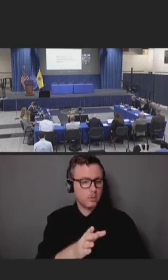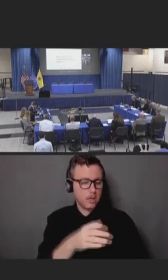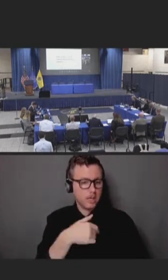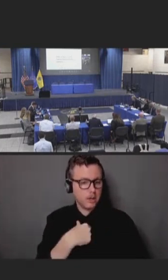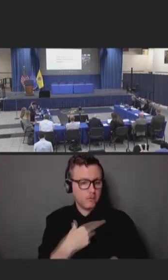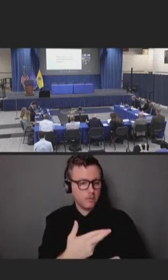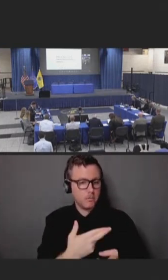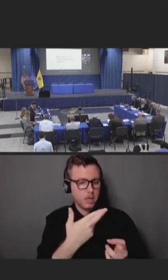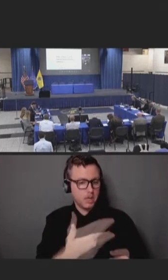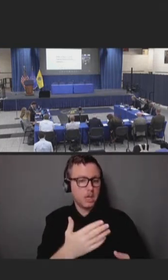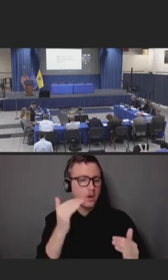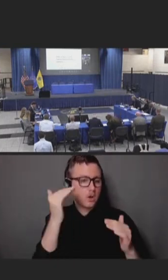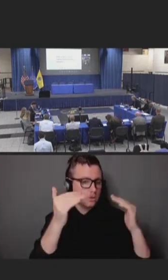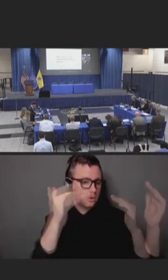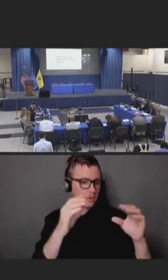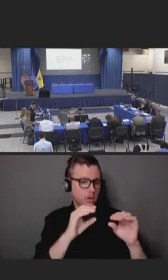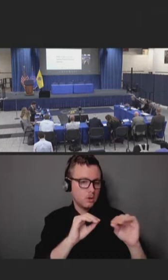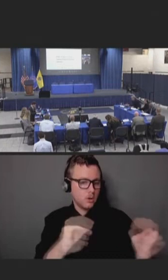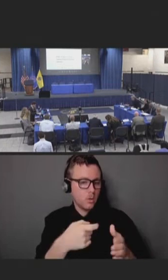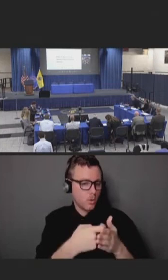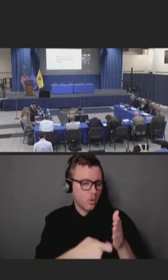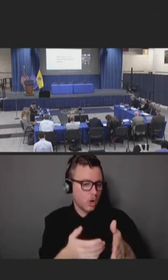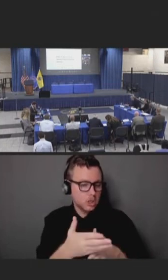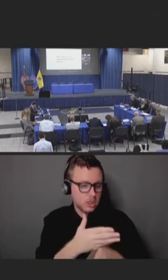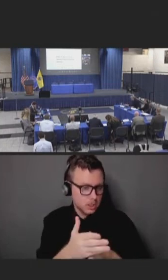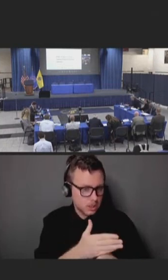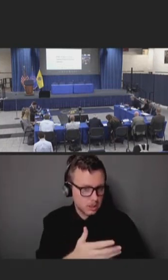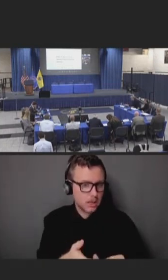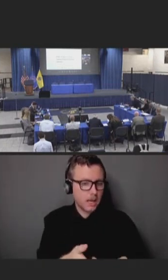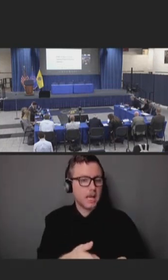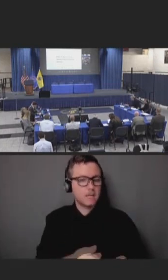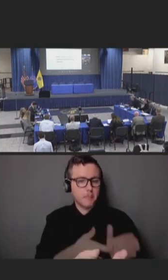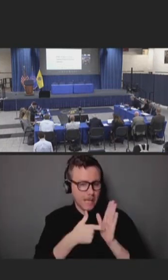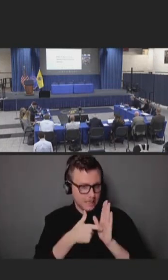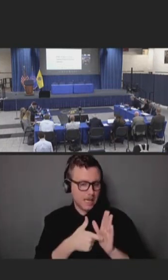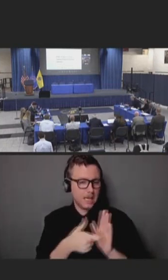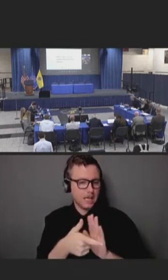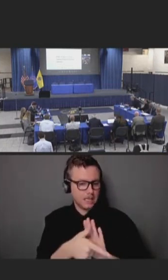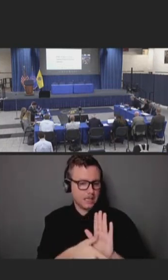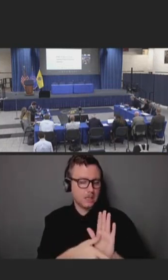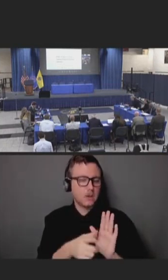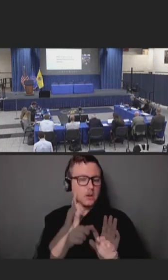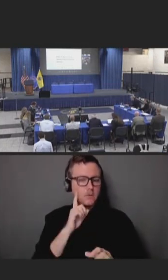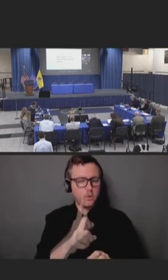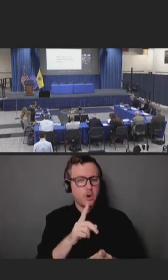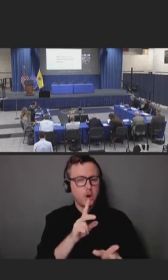vaccines without cost-sharing is mandated for enrollees who receive coverage under